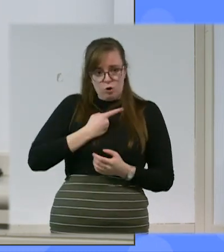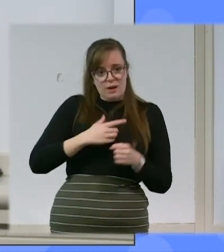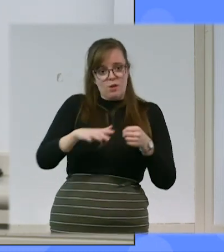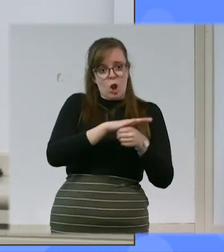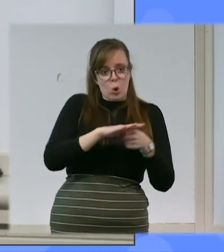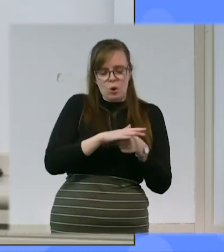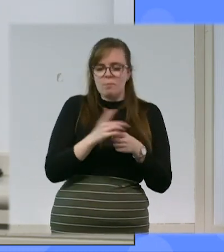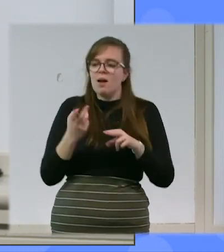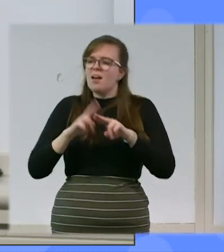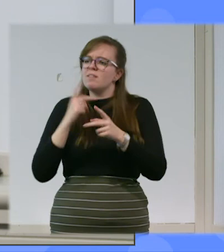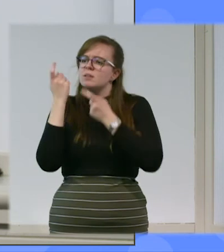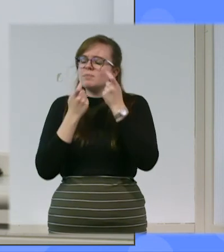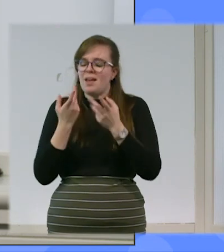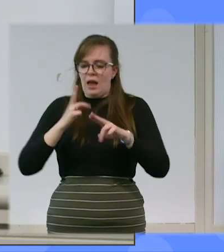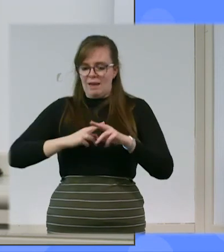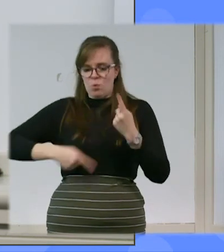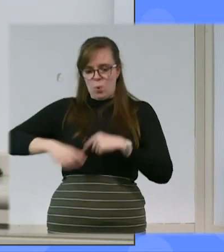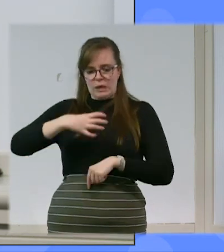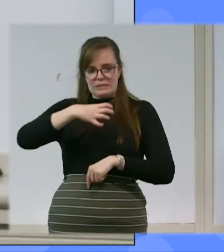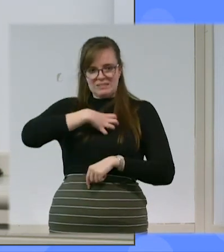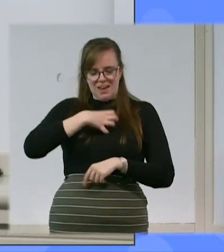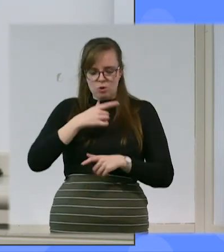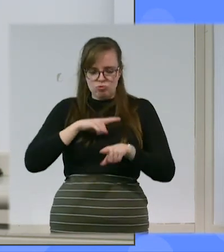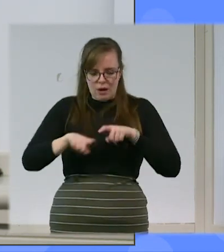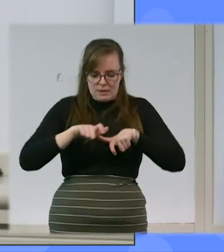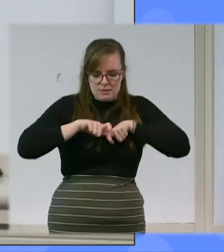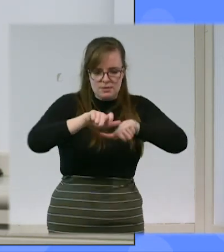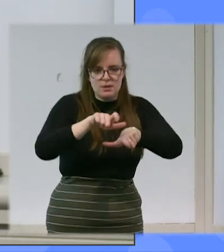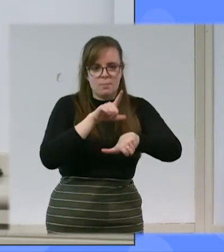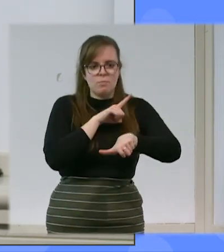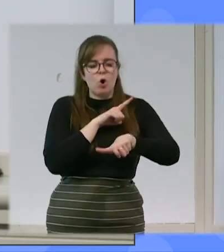scared to do something that's sustainable just because some consumers